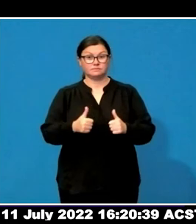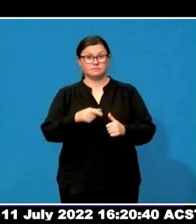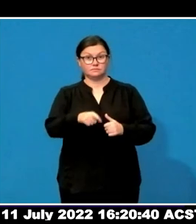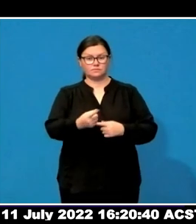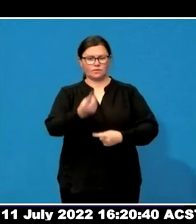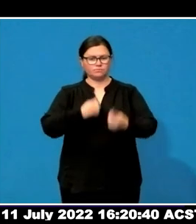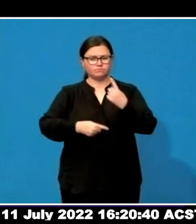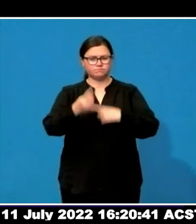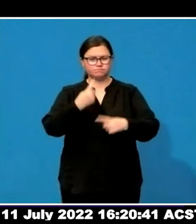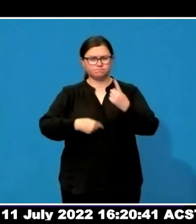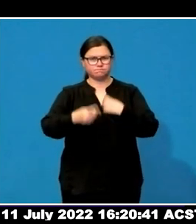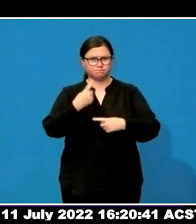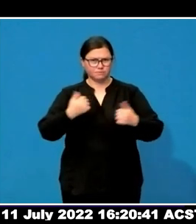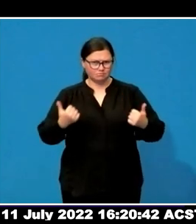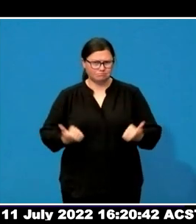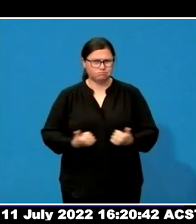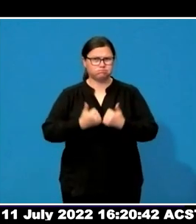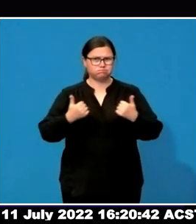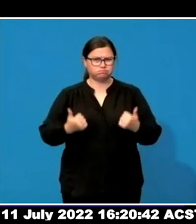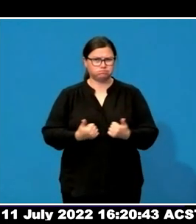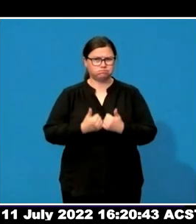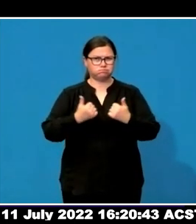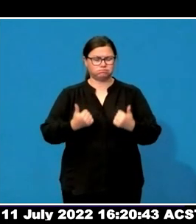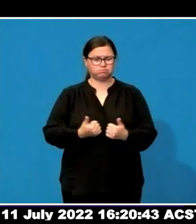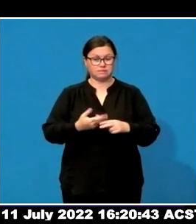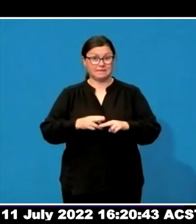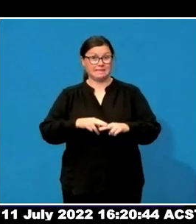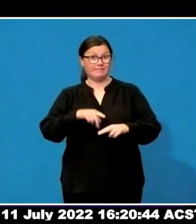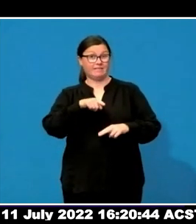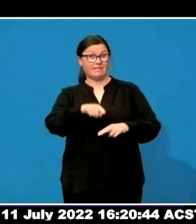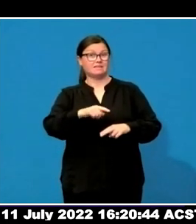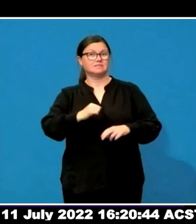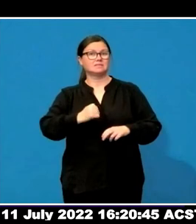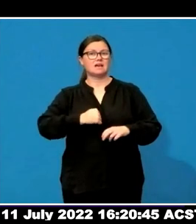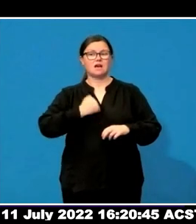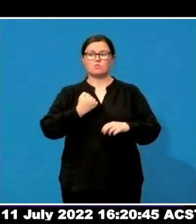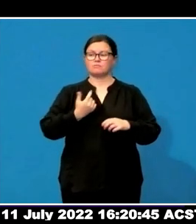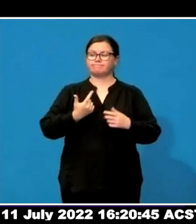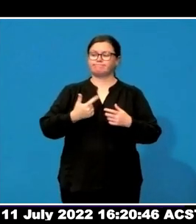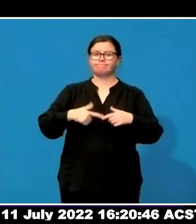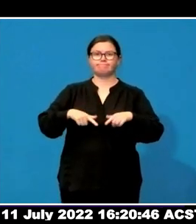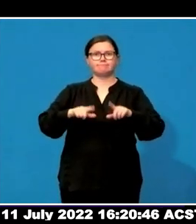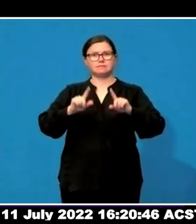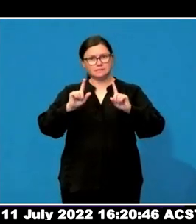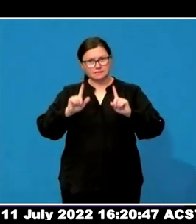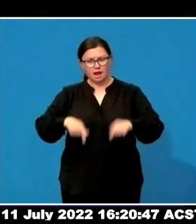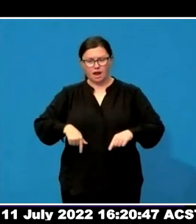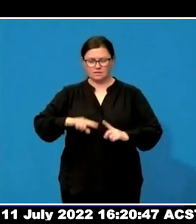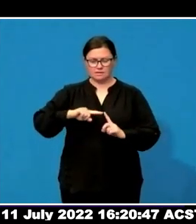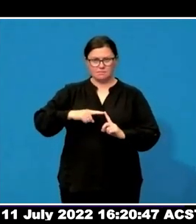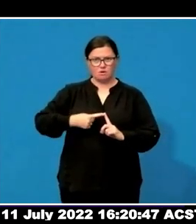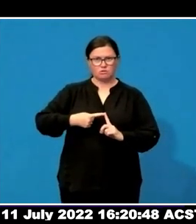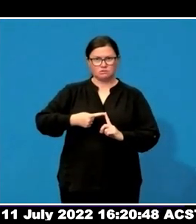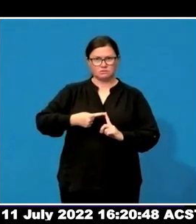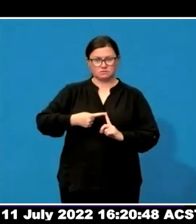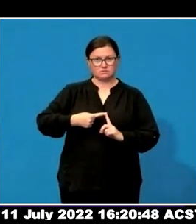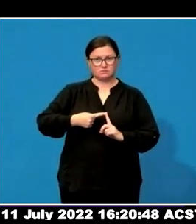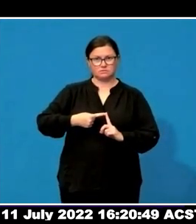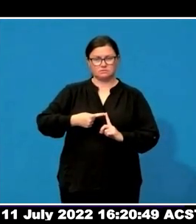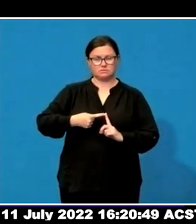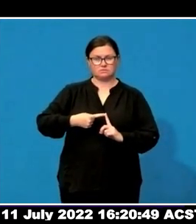putting on my lawyer/practicality hat - how many First Nations